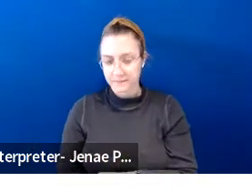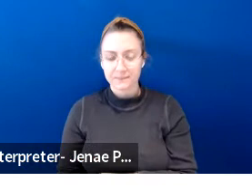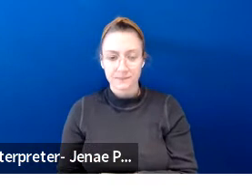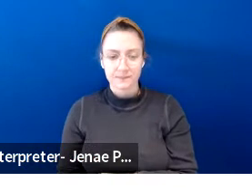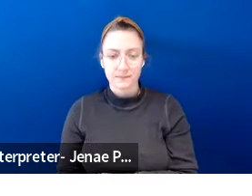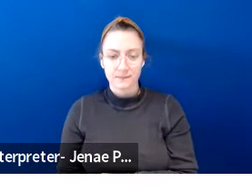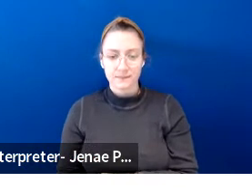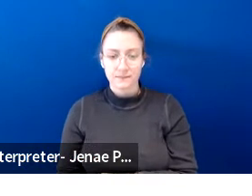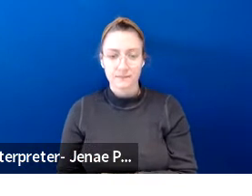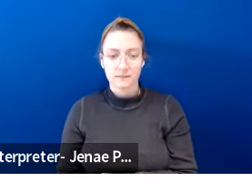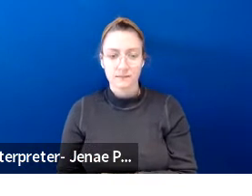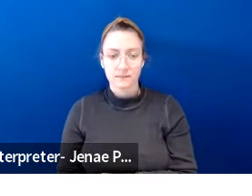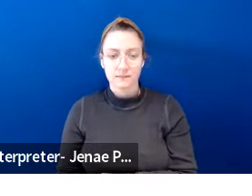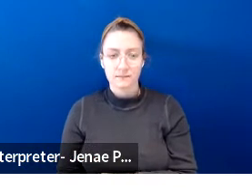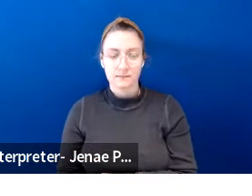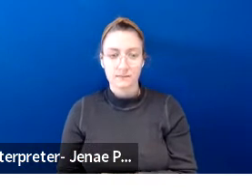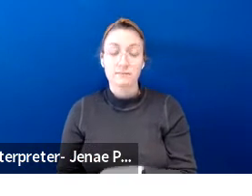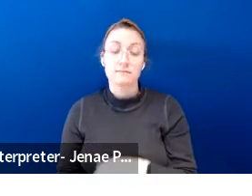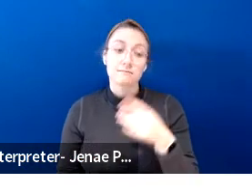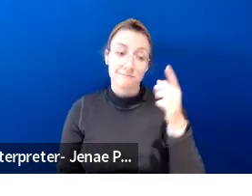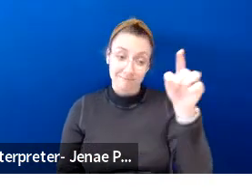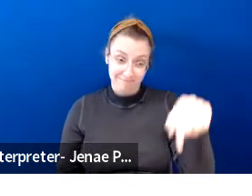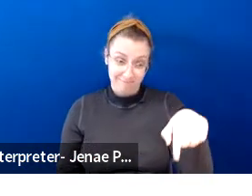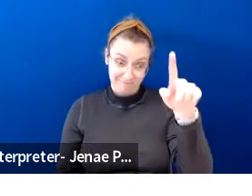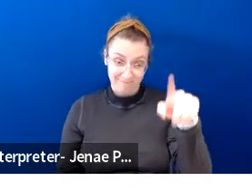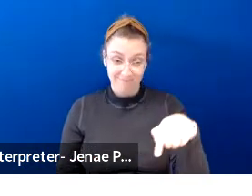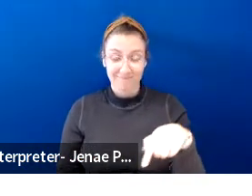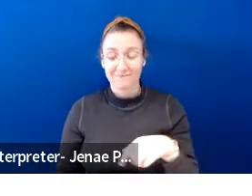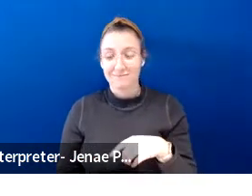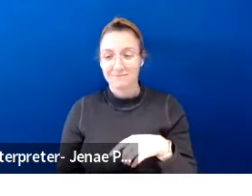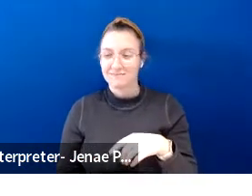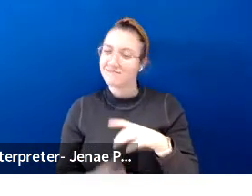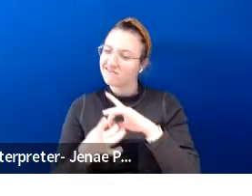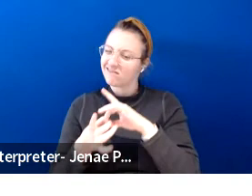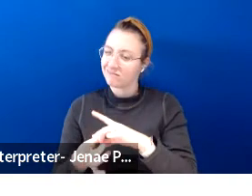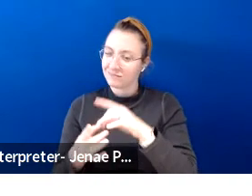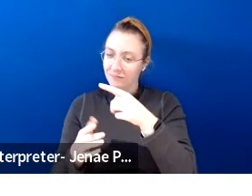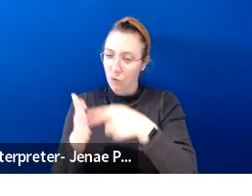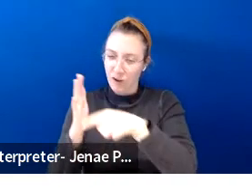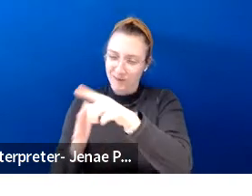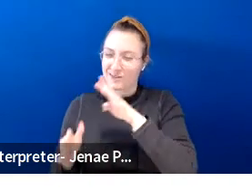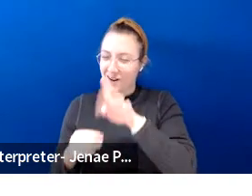So willpower speaks to what you're talking about, Bruce. And in that